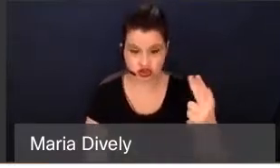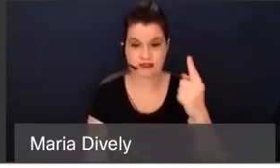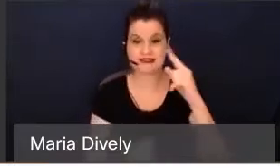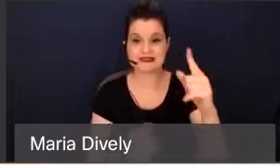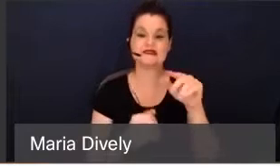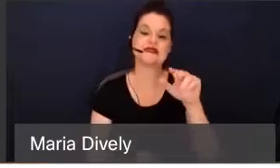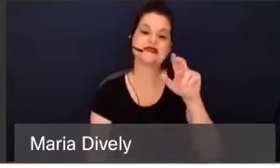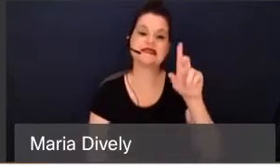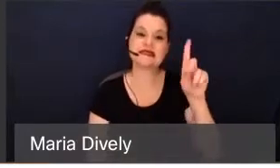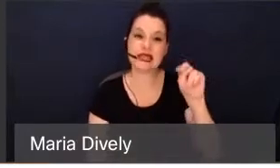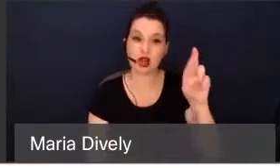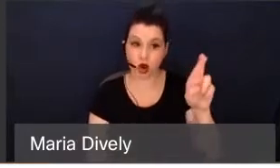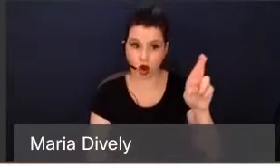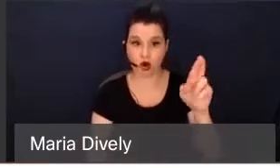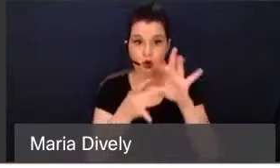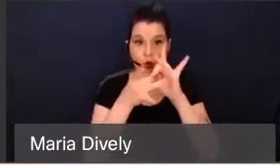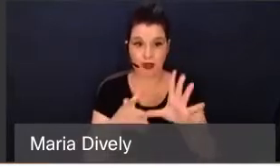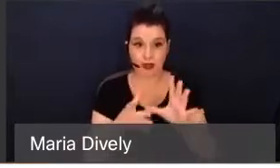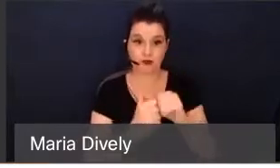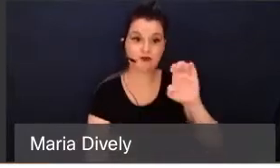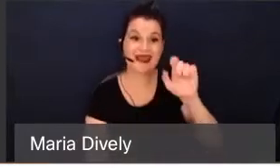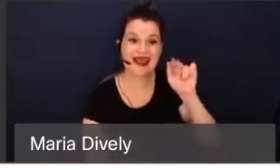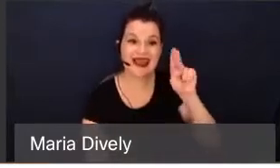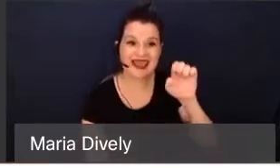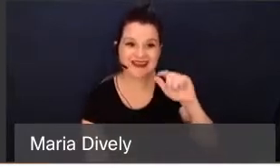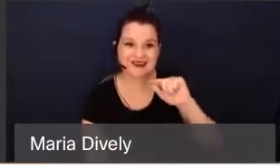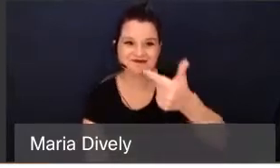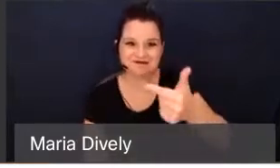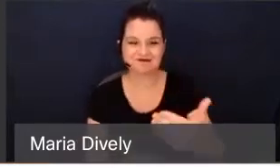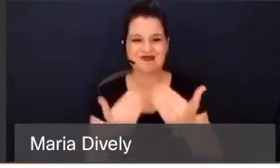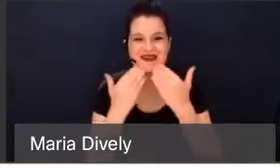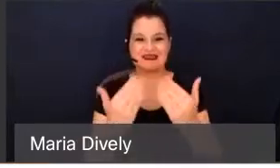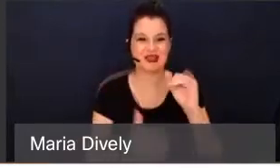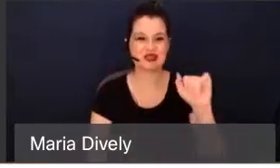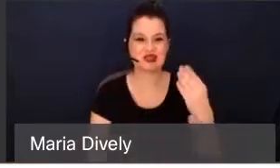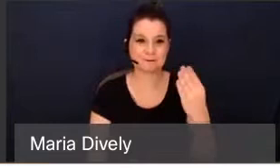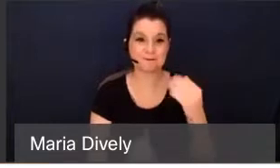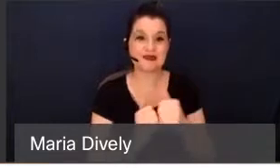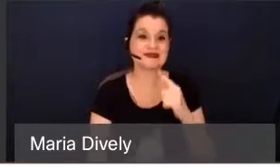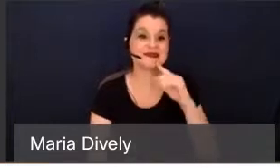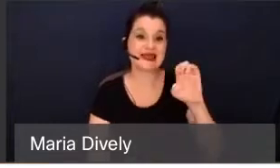So take it away, Elaine. Okay. Tha- thank you, Jed. This is Elaine Settergren speaking.